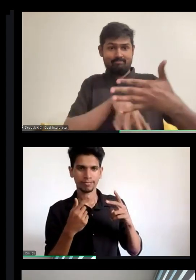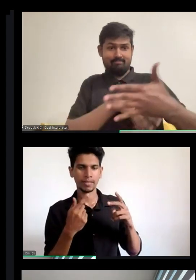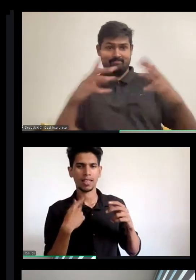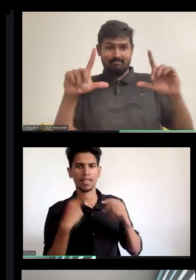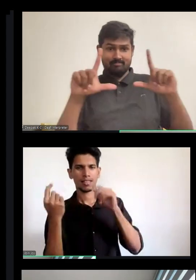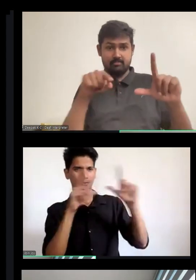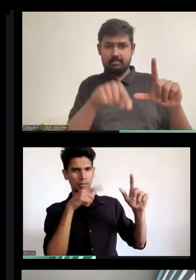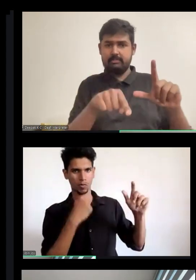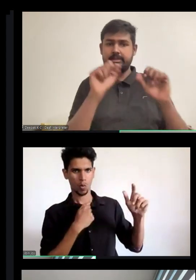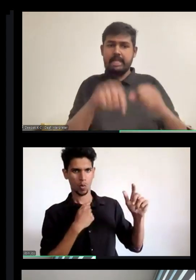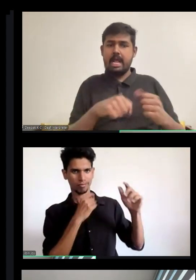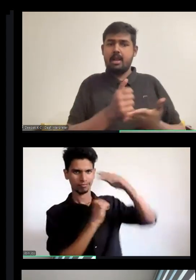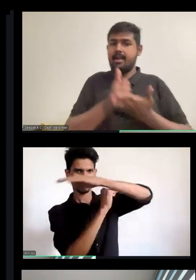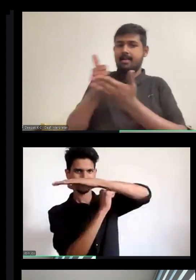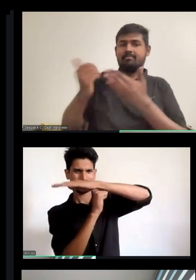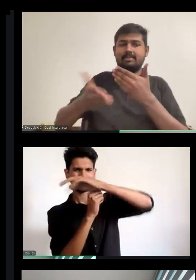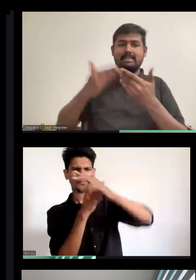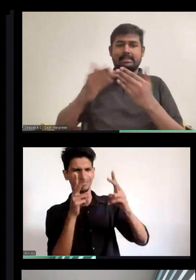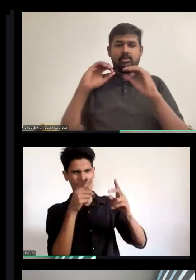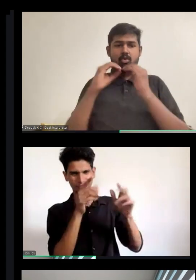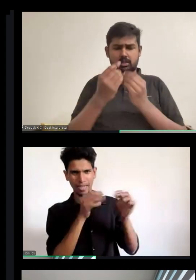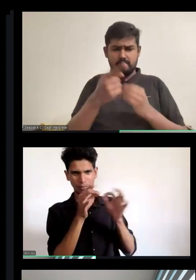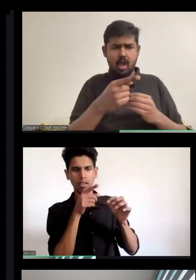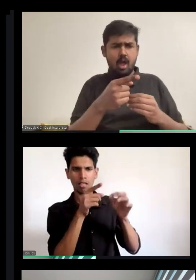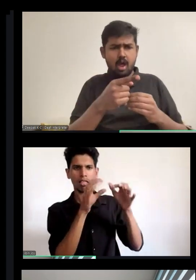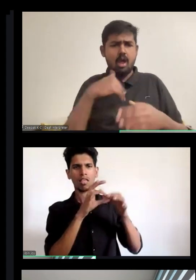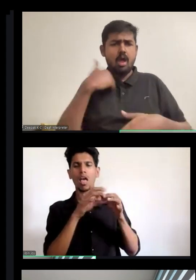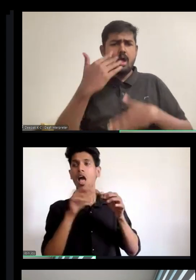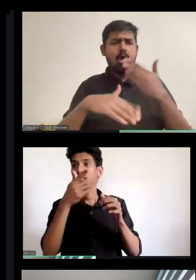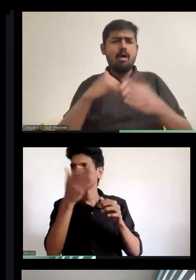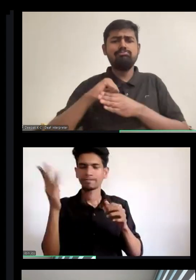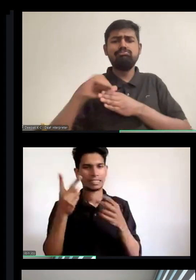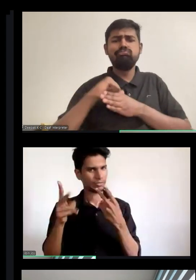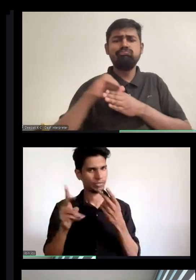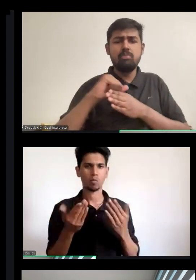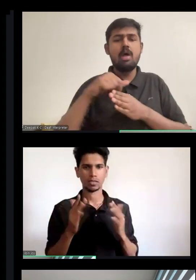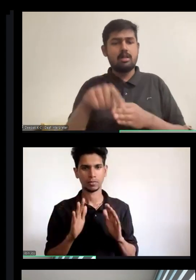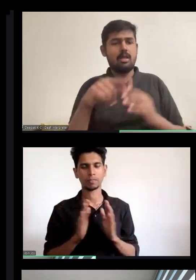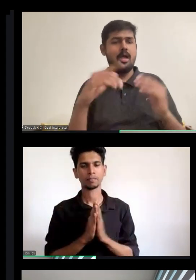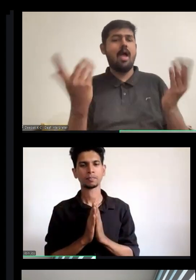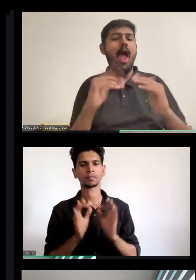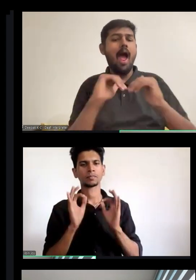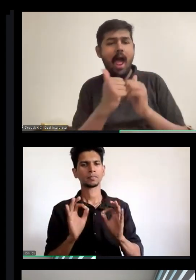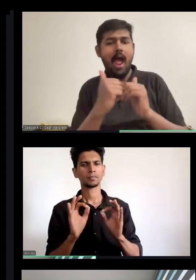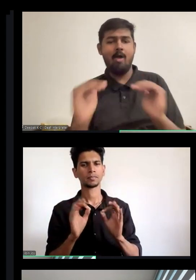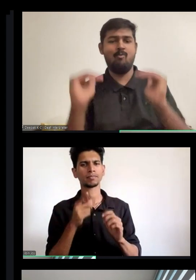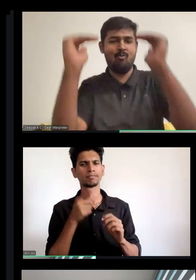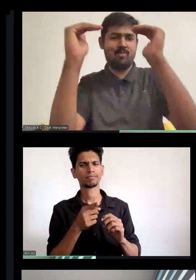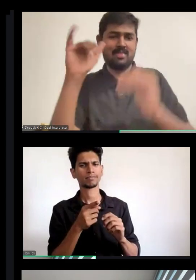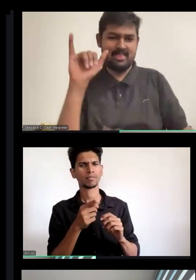So the first one is a high-level governance model that was done by Dr. Angela Jackson.